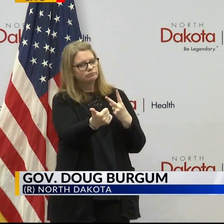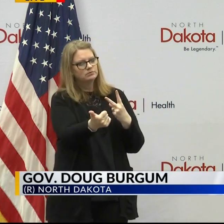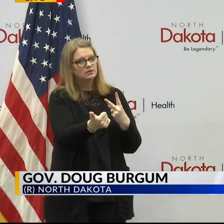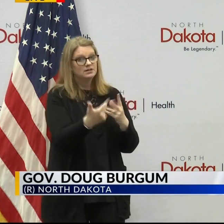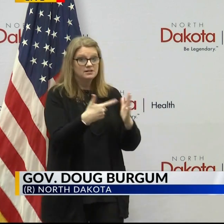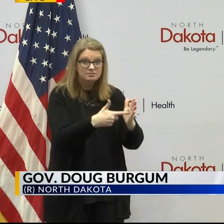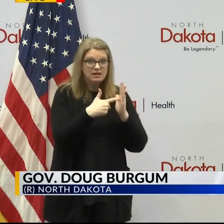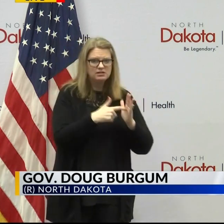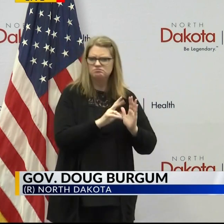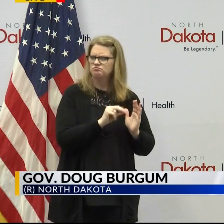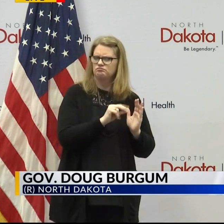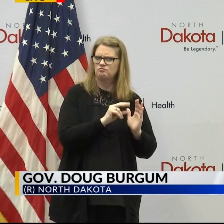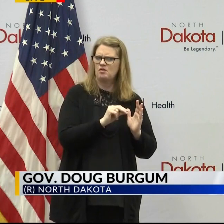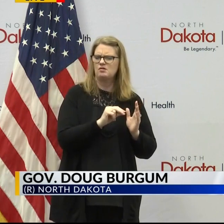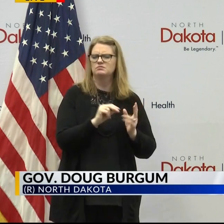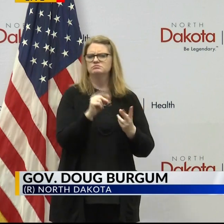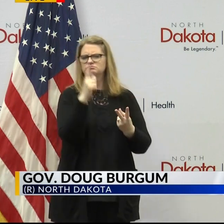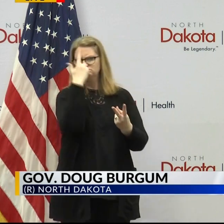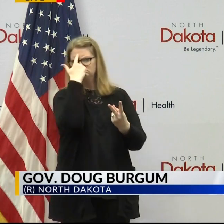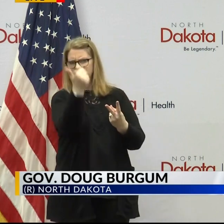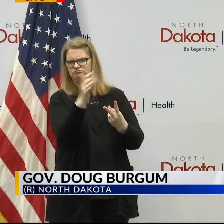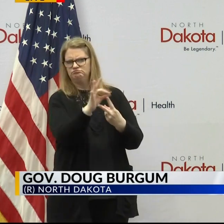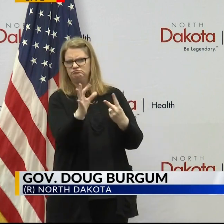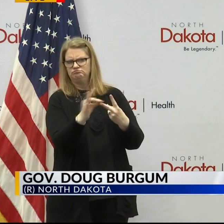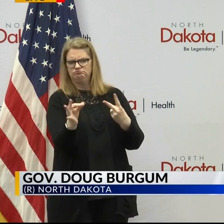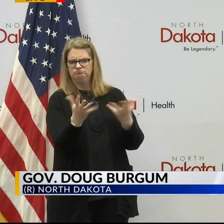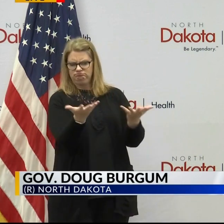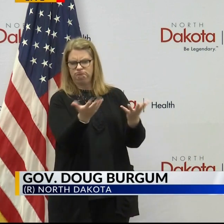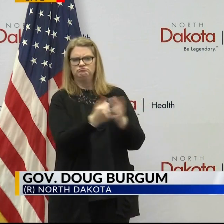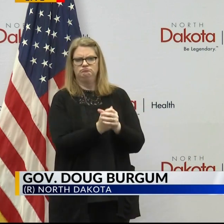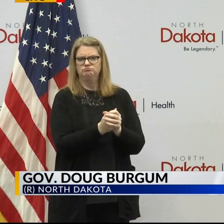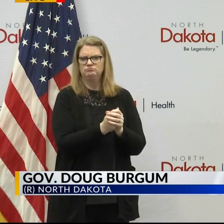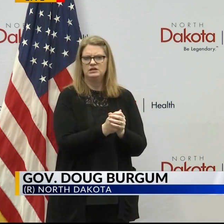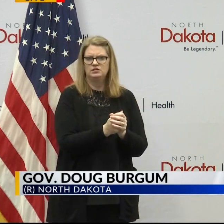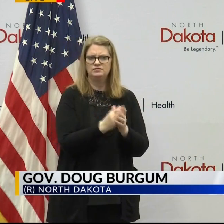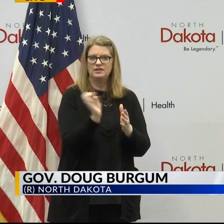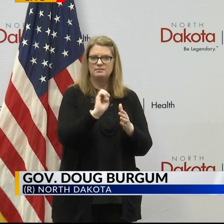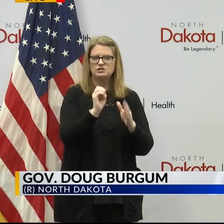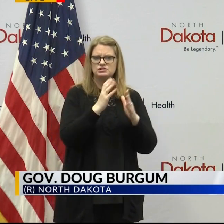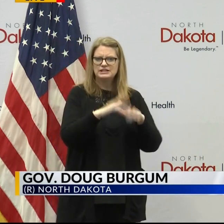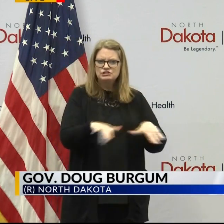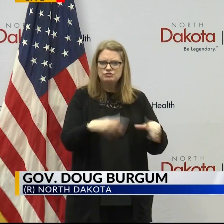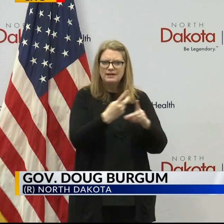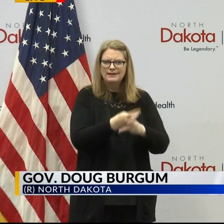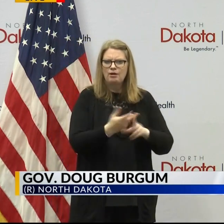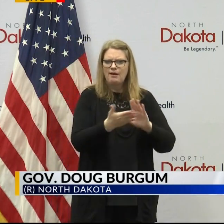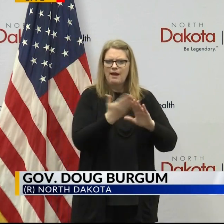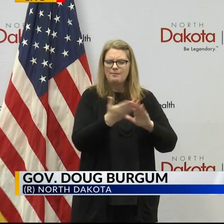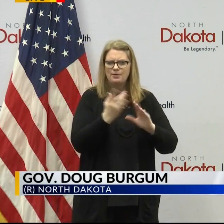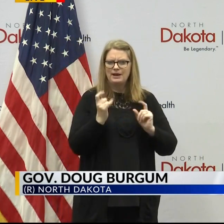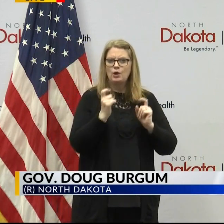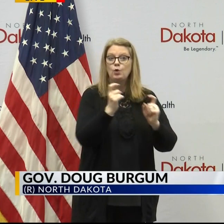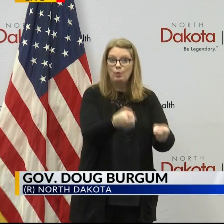THERE'S STILL TIME TO APPLY, AND AGAIN, THIS IS AN OPT-IN FOR CHILD CARE CENTERS SO IT'S NOT